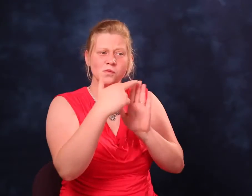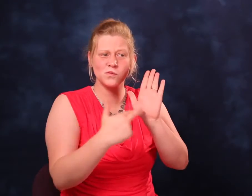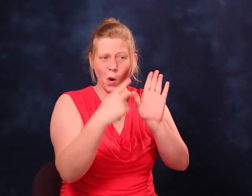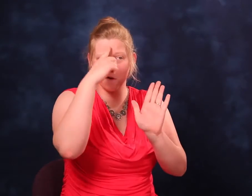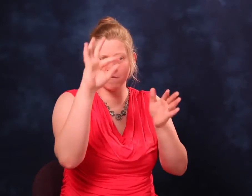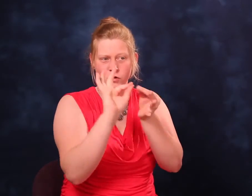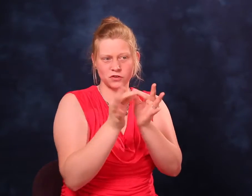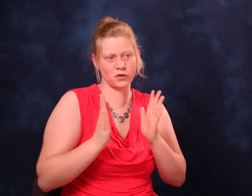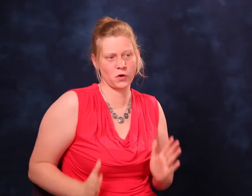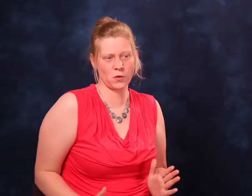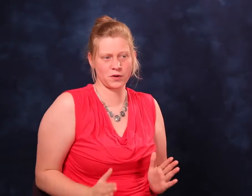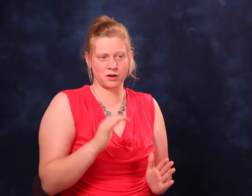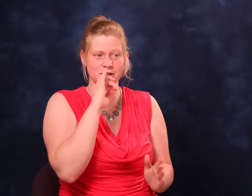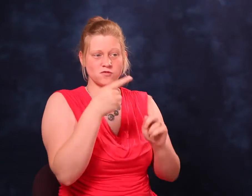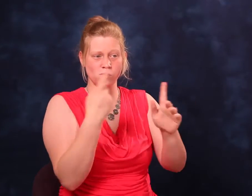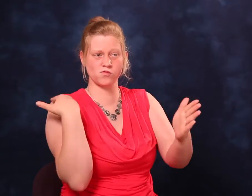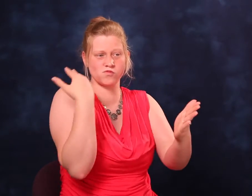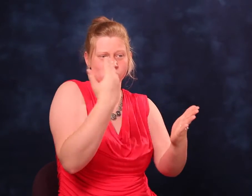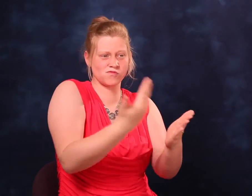A general rule for interpreters is to